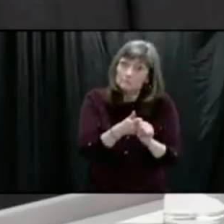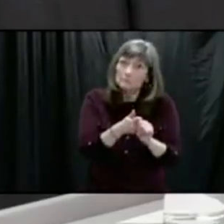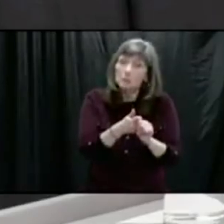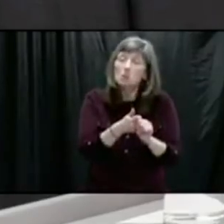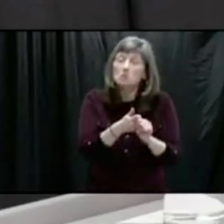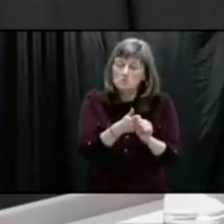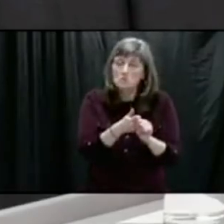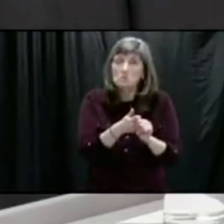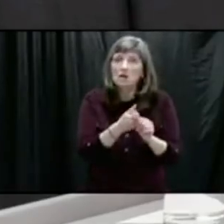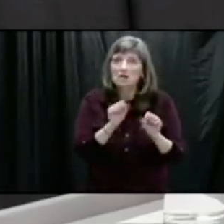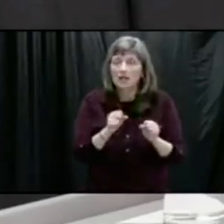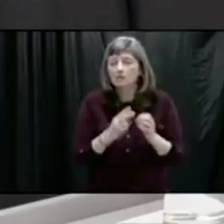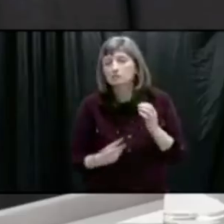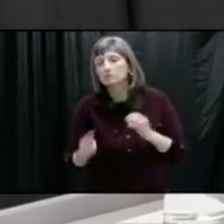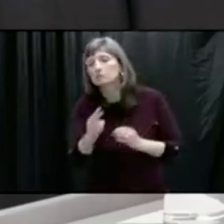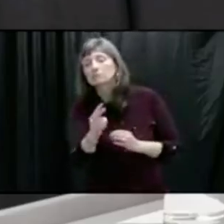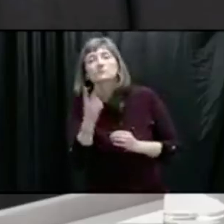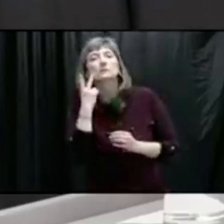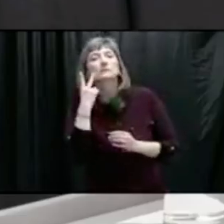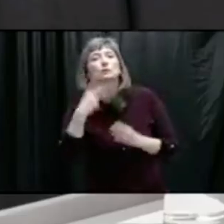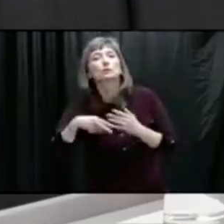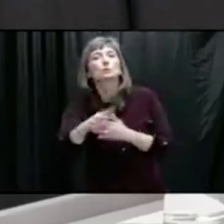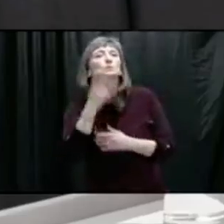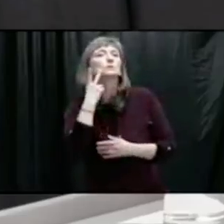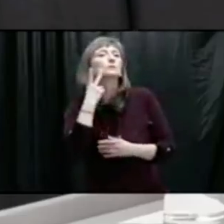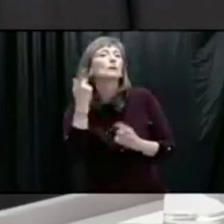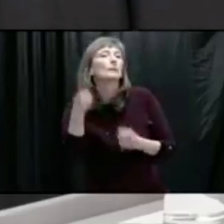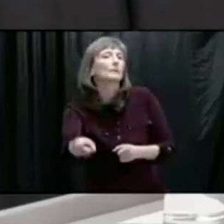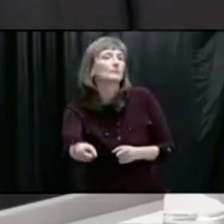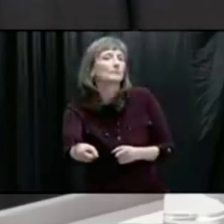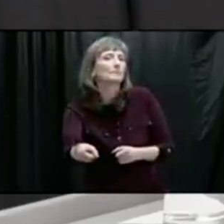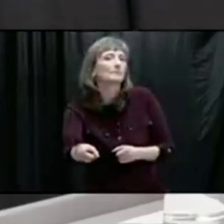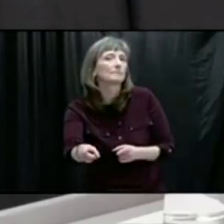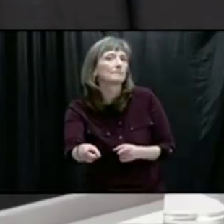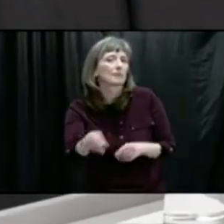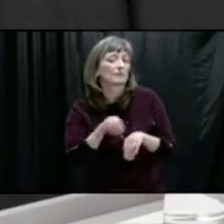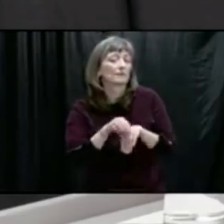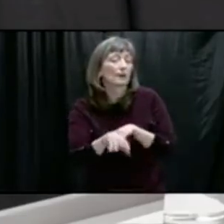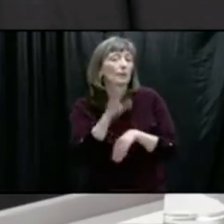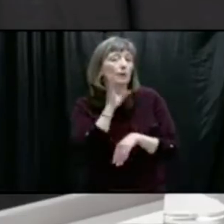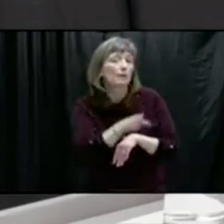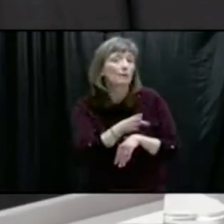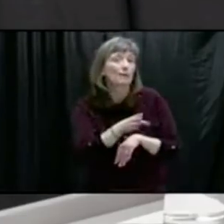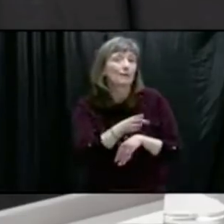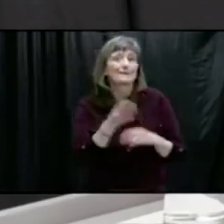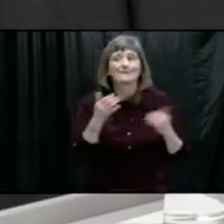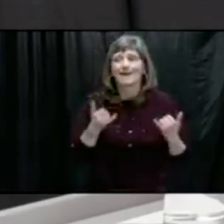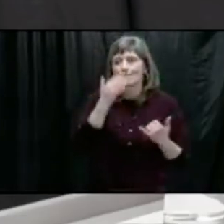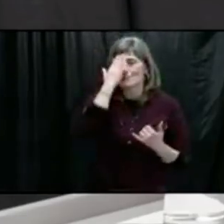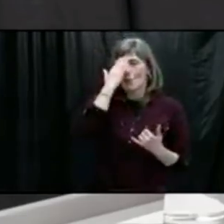HOW COVID-19 WILL LOOK IN THE COMING WEEKS.